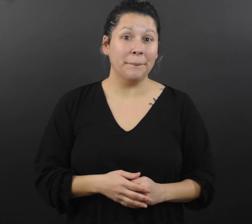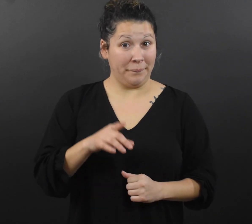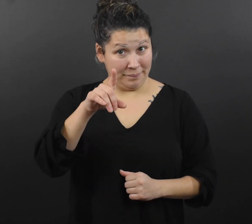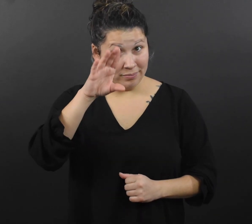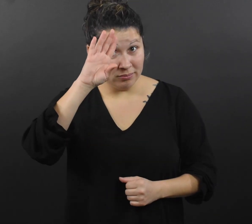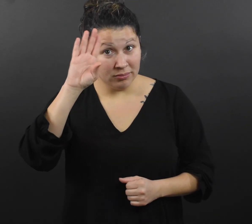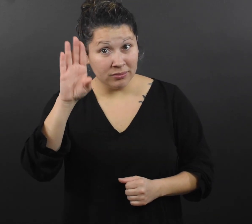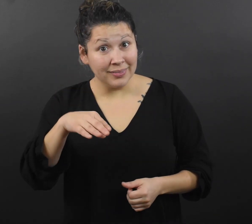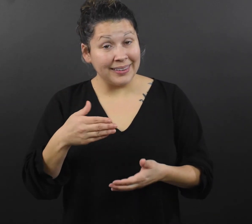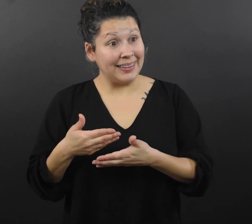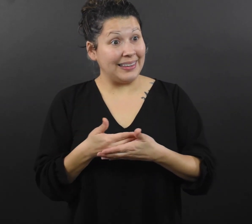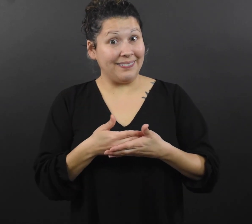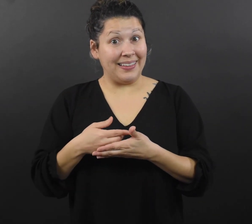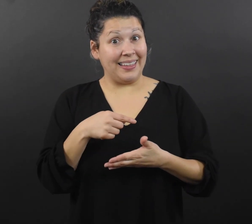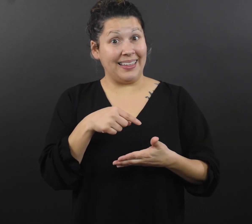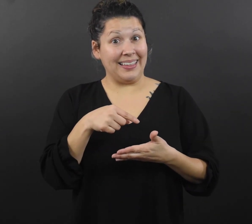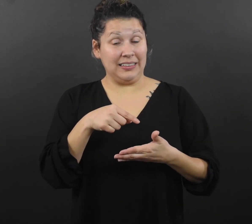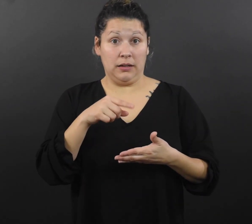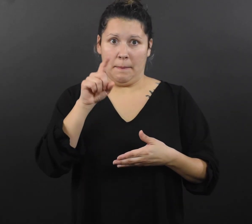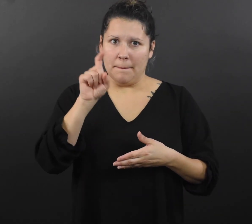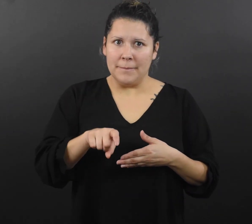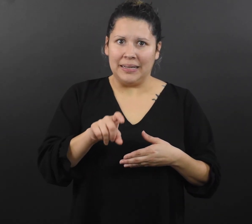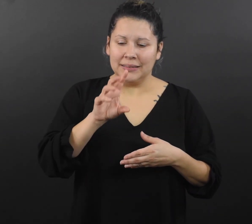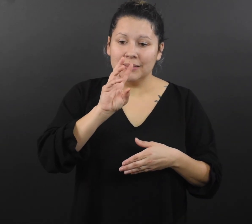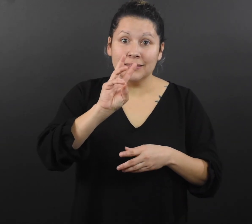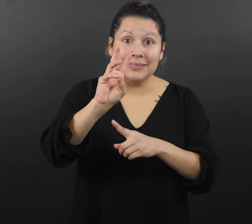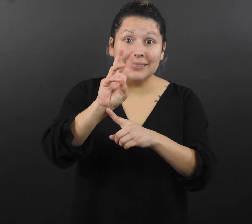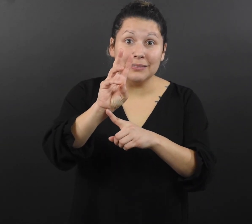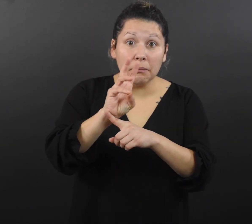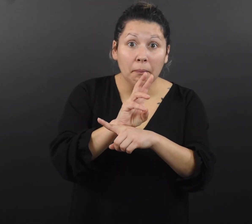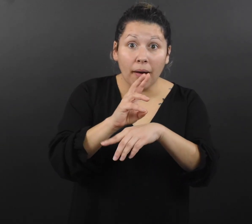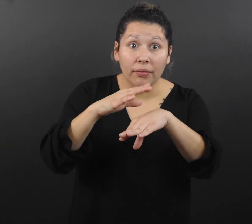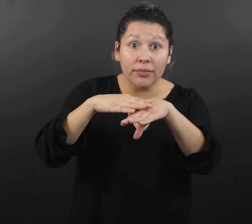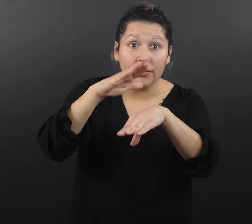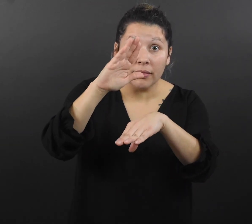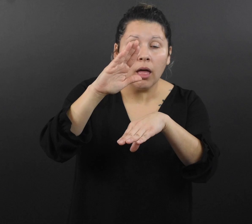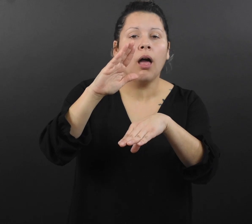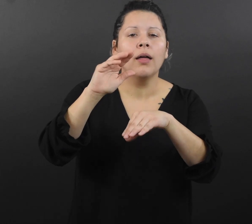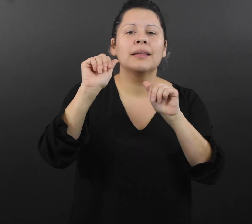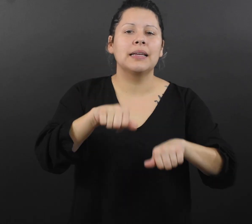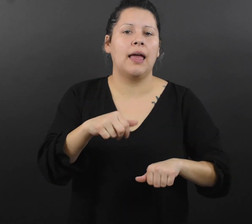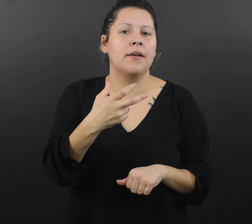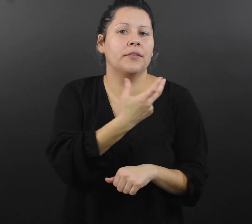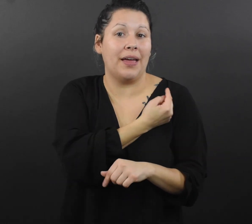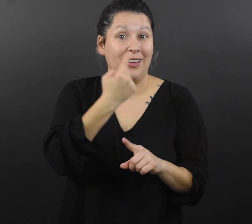Did you know that infants need to be six months of age before they can get vaccinated for influenza?